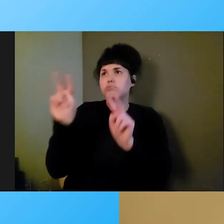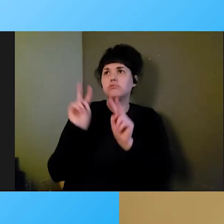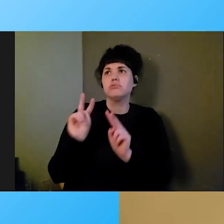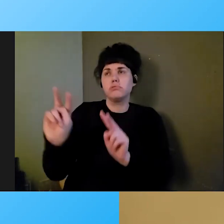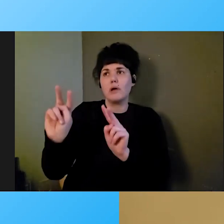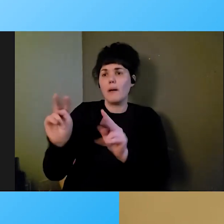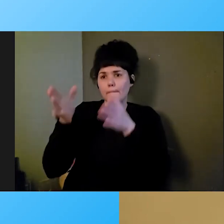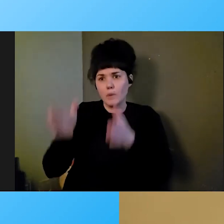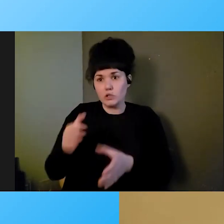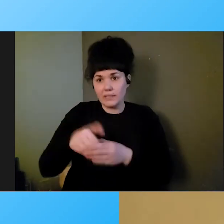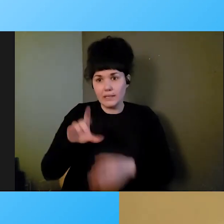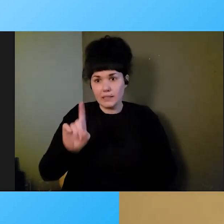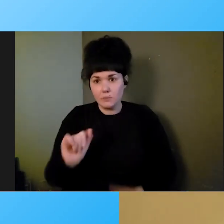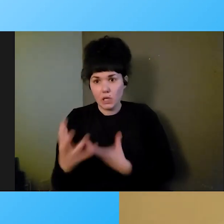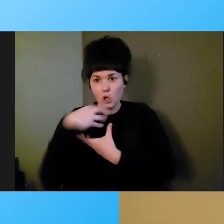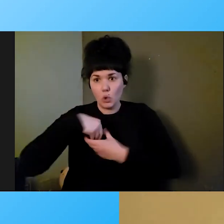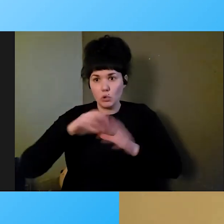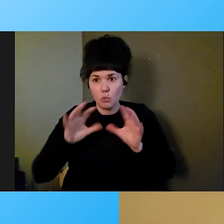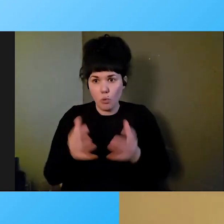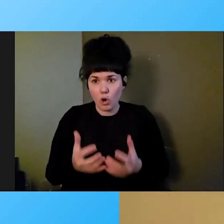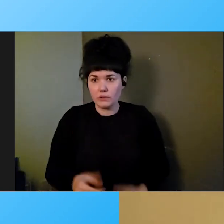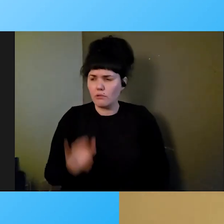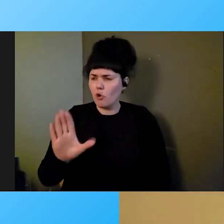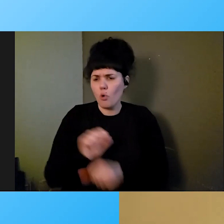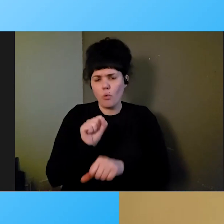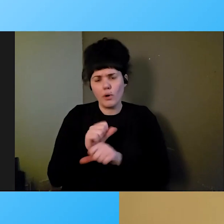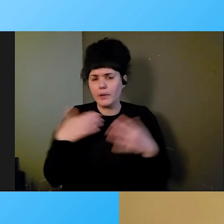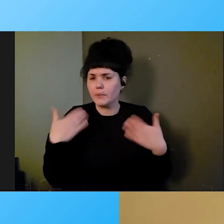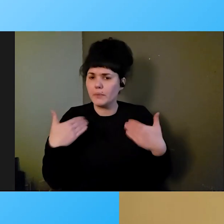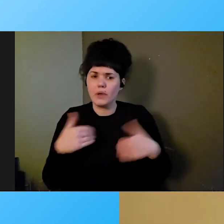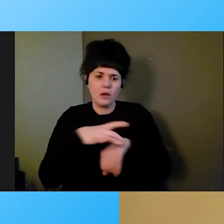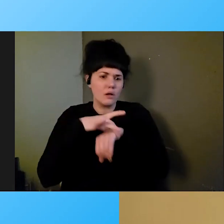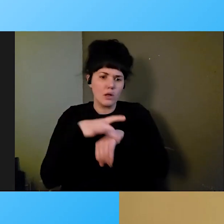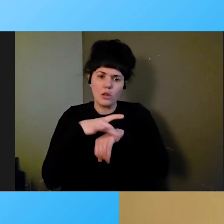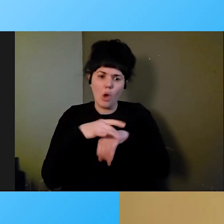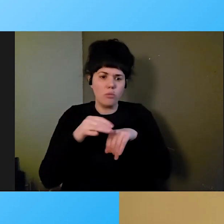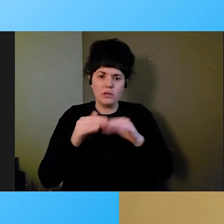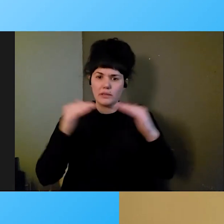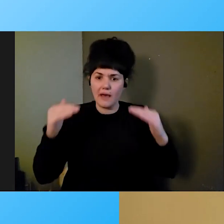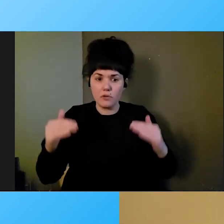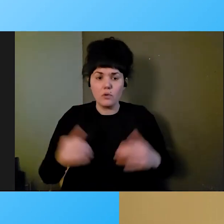the disability inclusion work and the work she is doing on the global level with the world